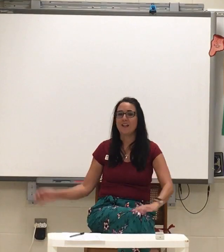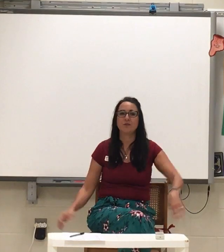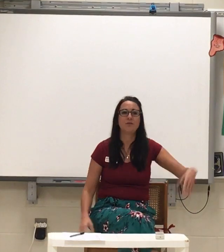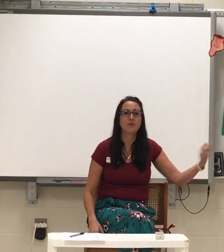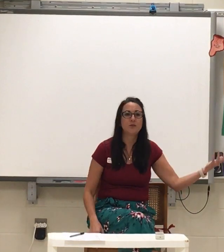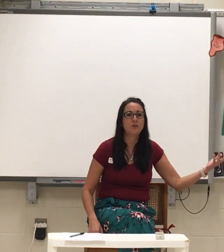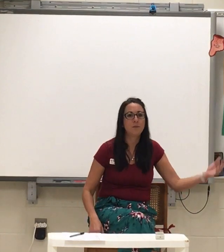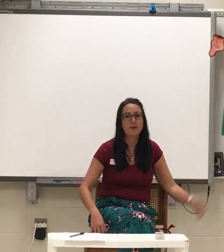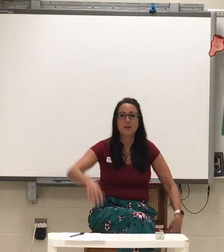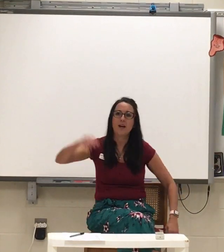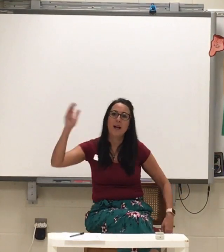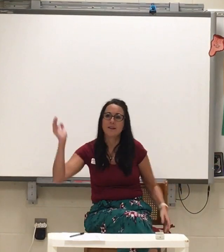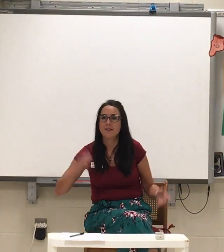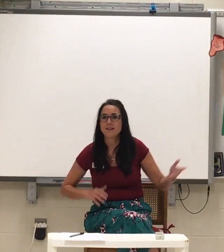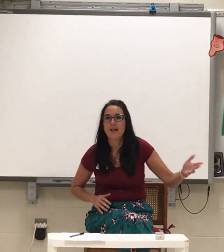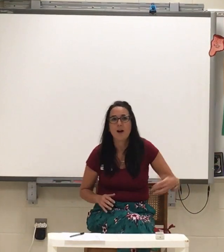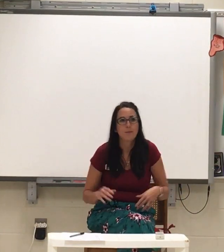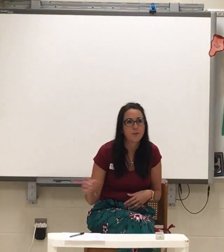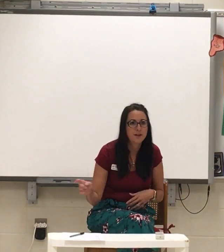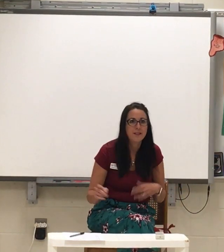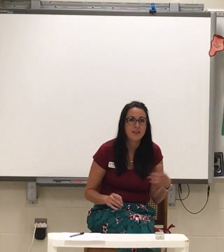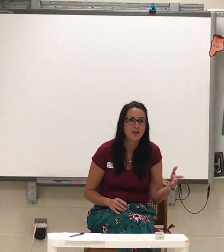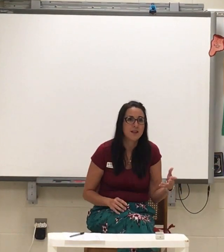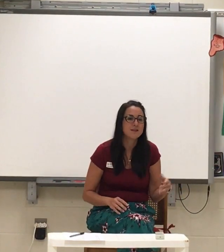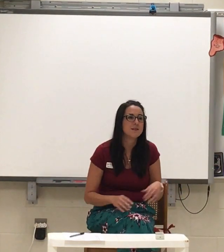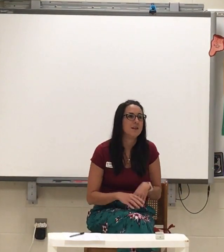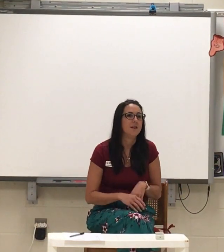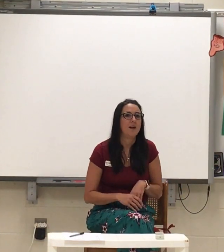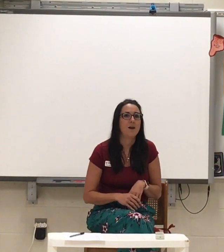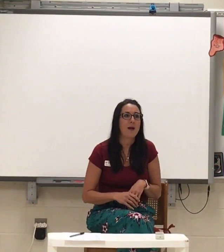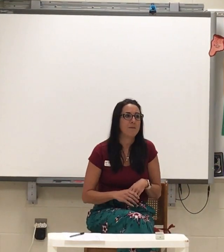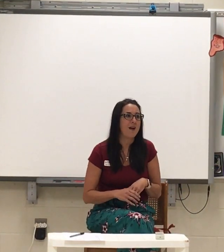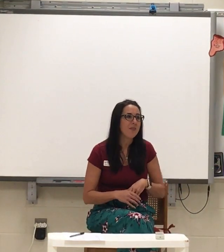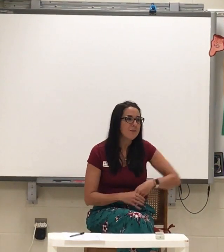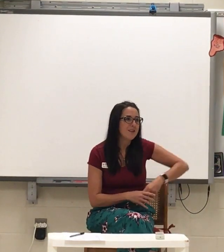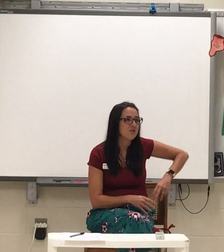had to full up here I can things out pointing at things I'm not the best